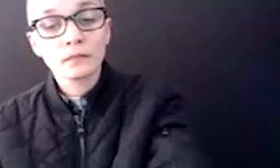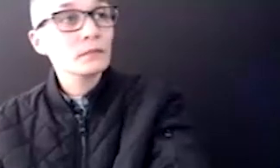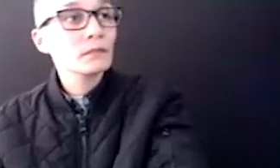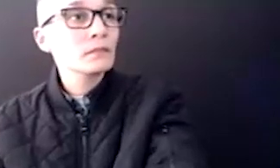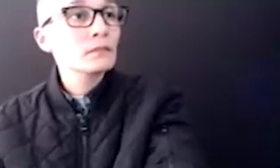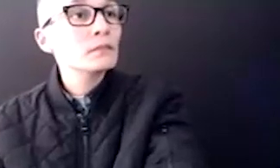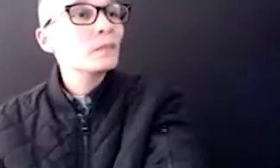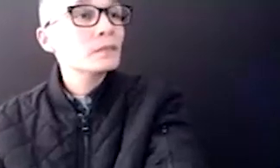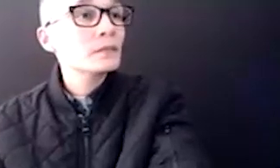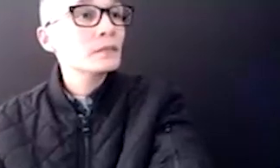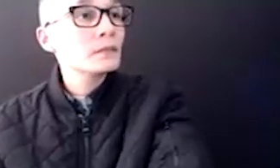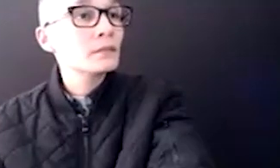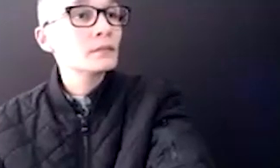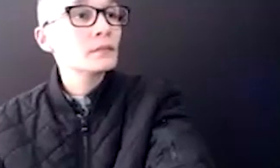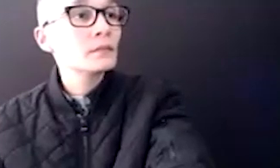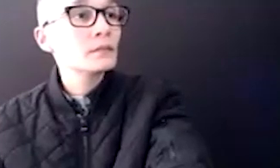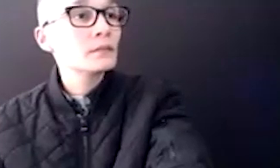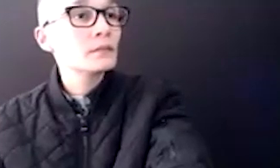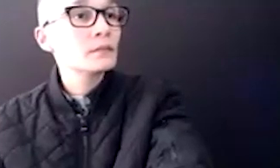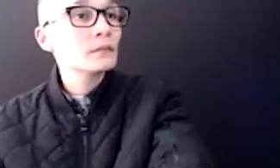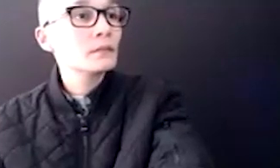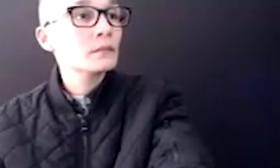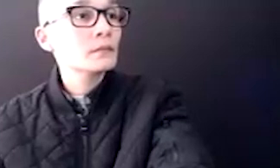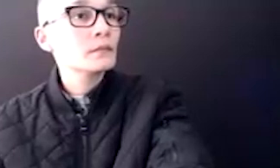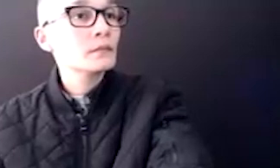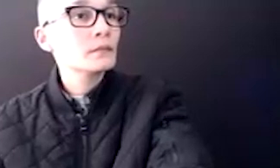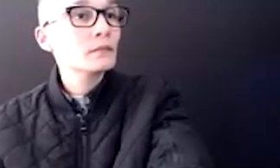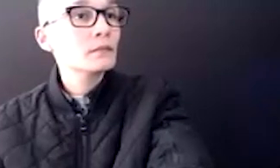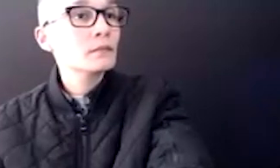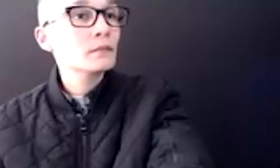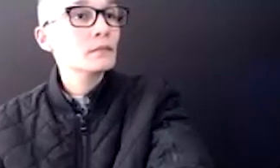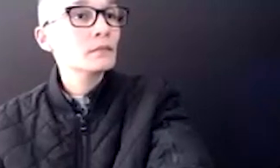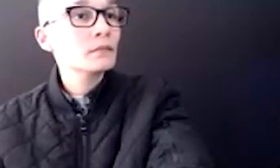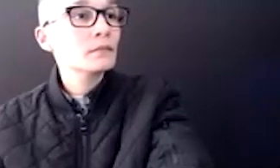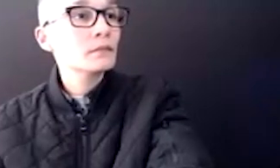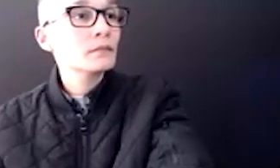Hey! Everybody just here for Sally and Sheila Martin did my online training